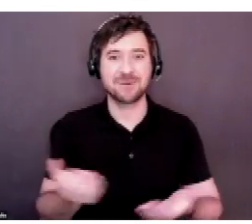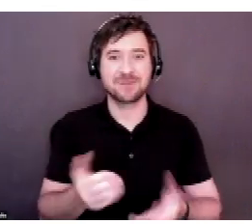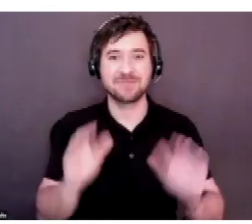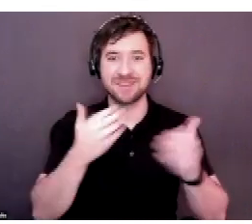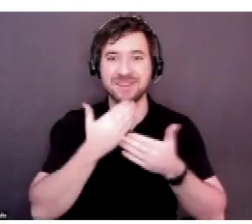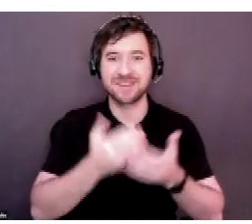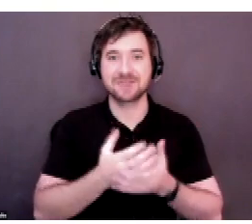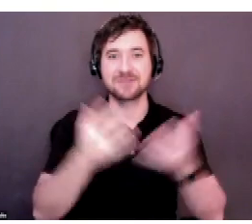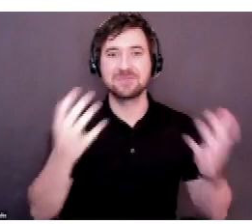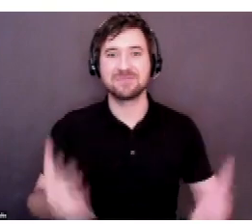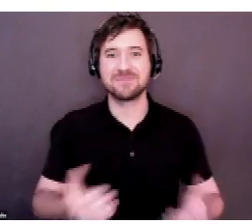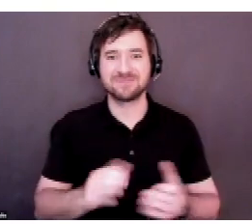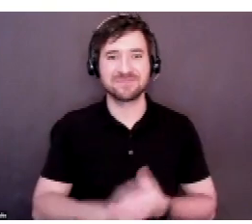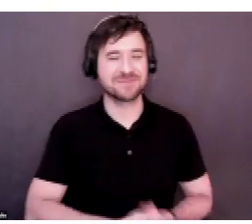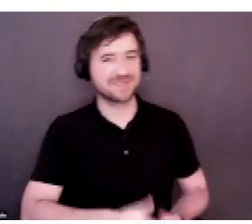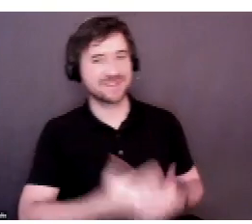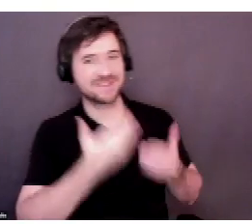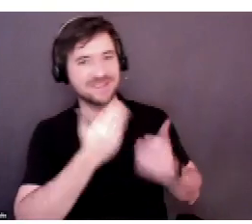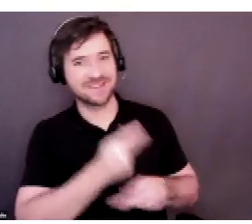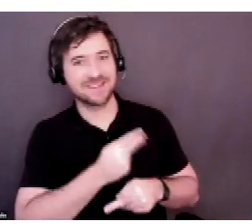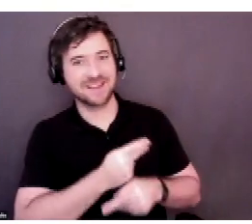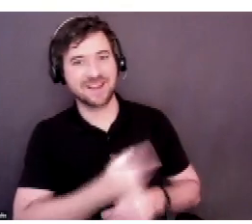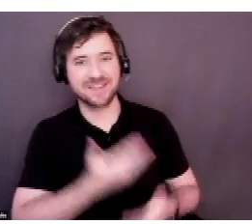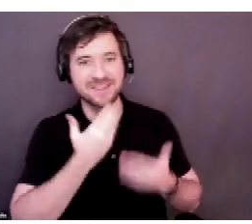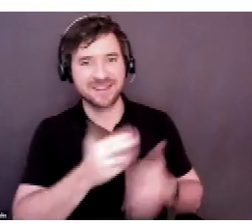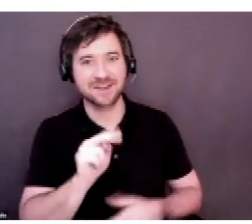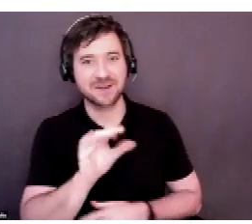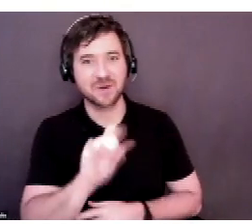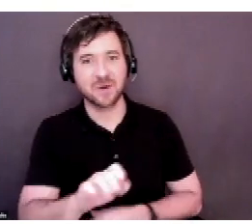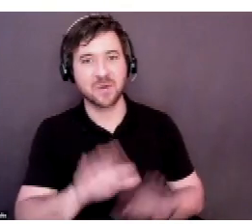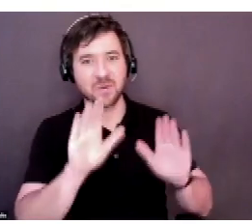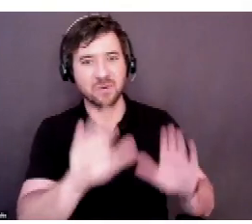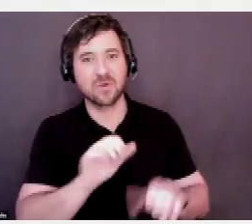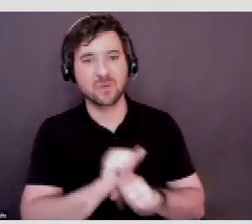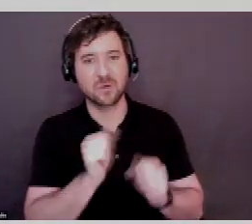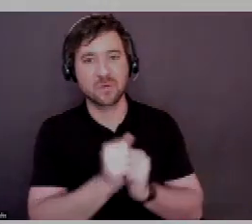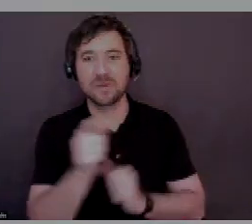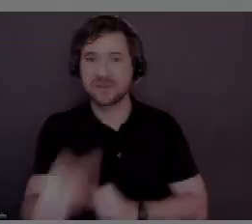All right. Thanks Nicole Great to work with you. Be well everybody.